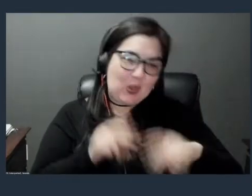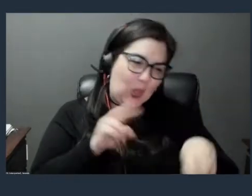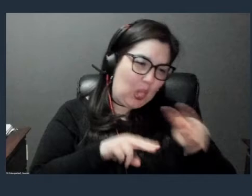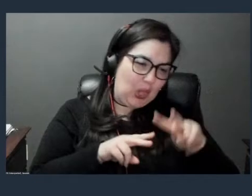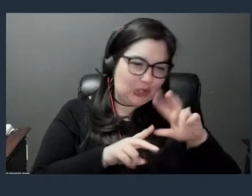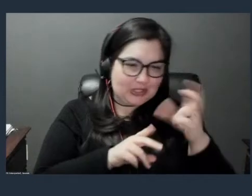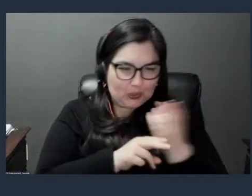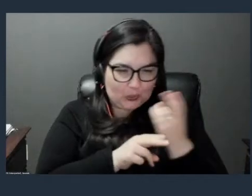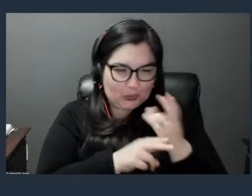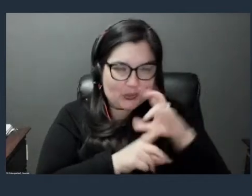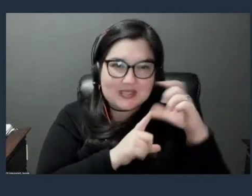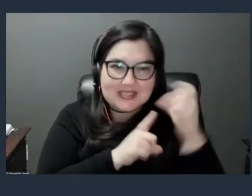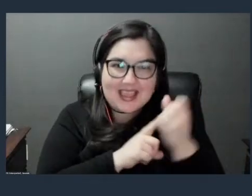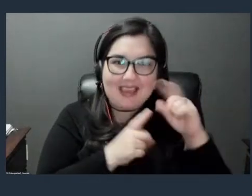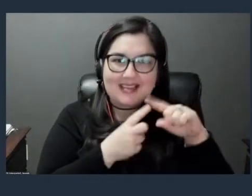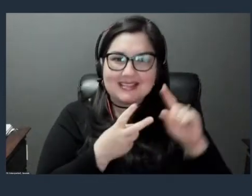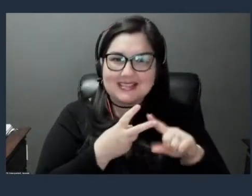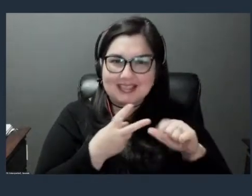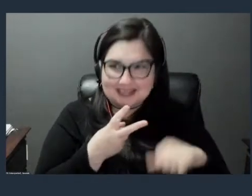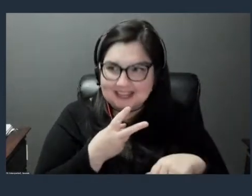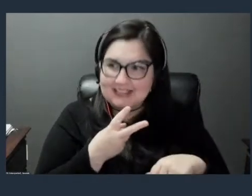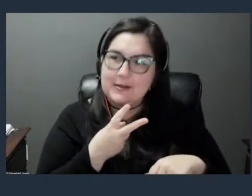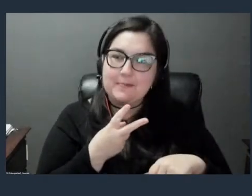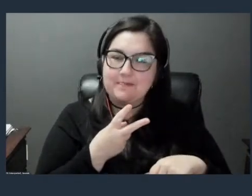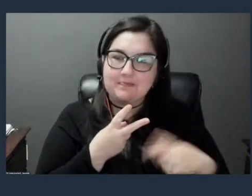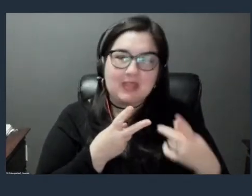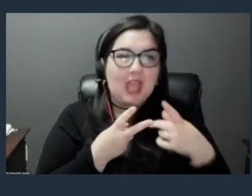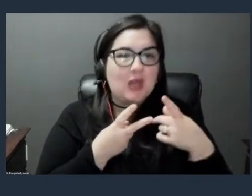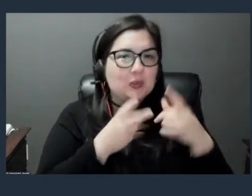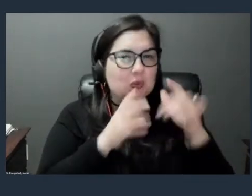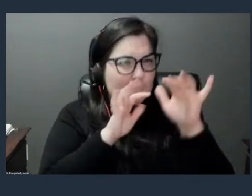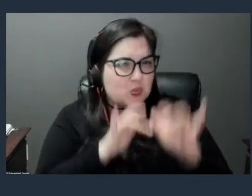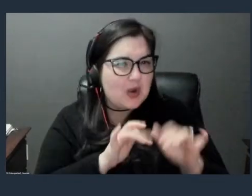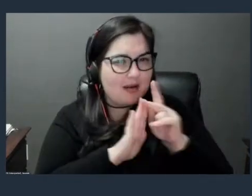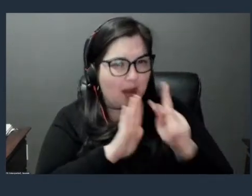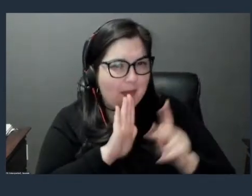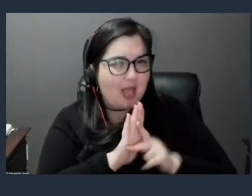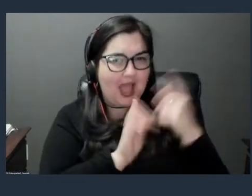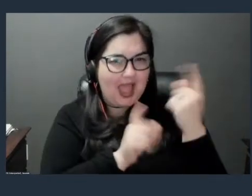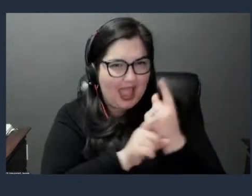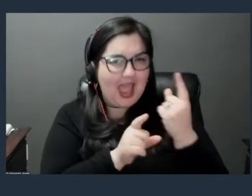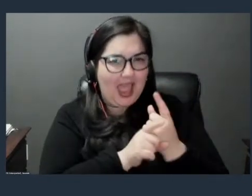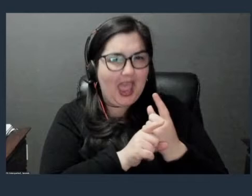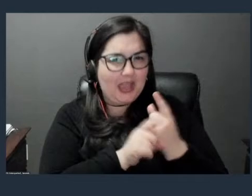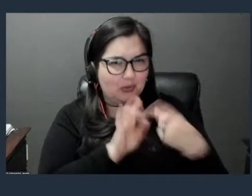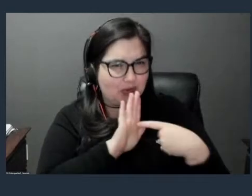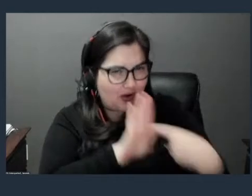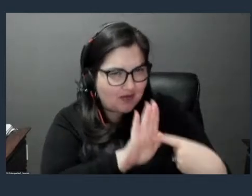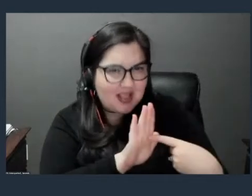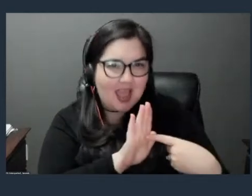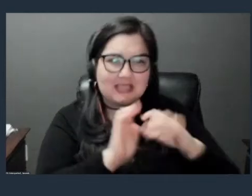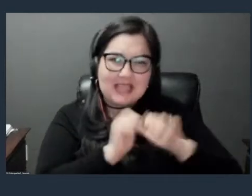you know that you've written a bucket policy that accurately reflects how you're sharing this data,